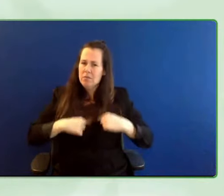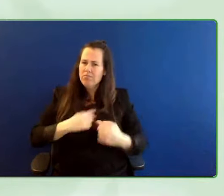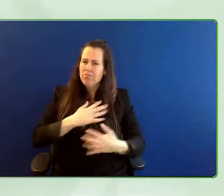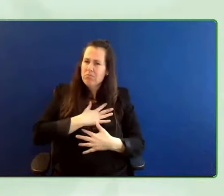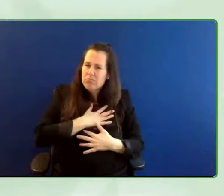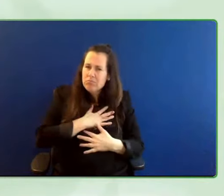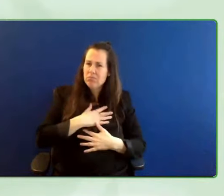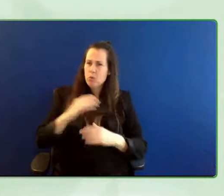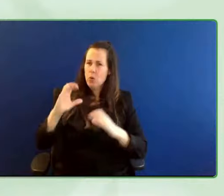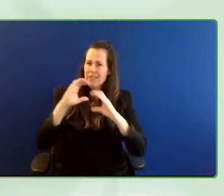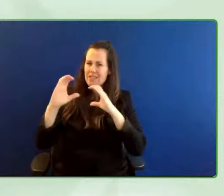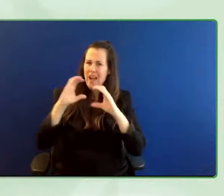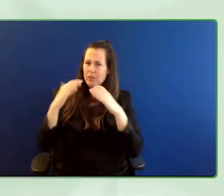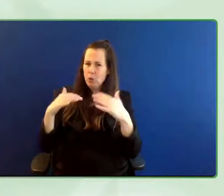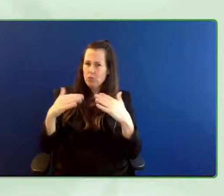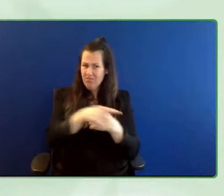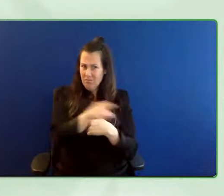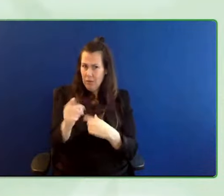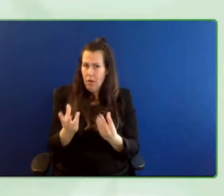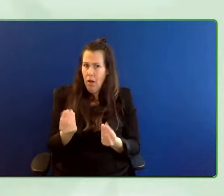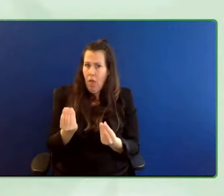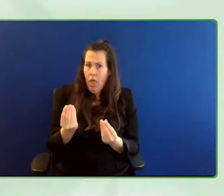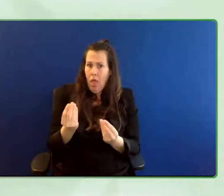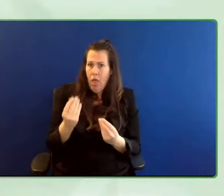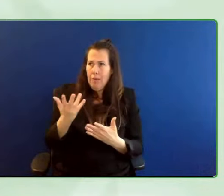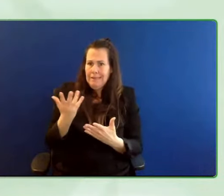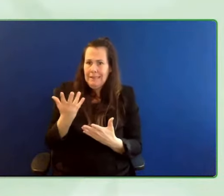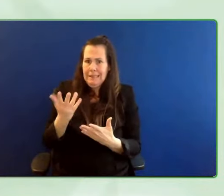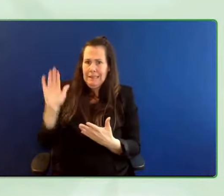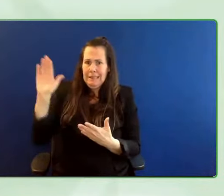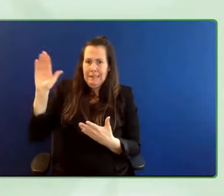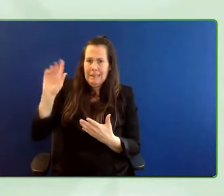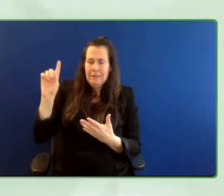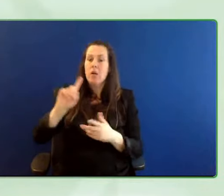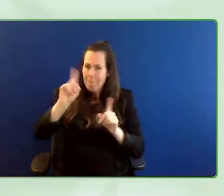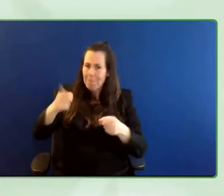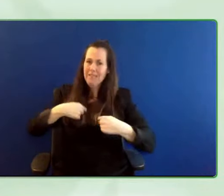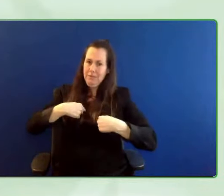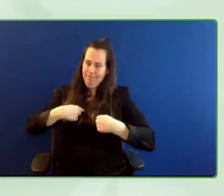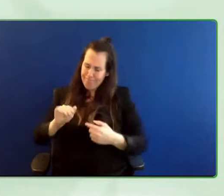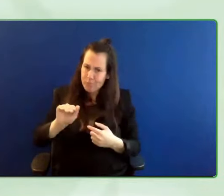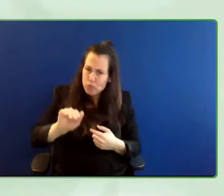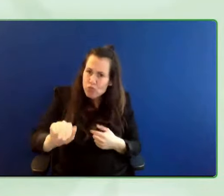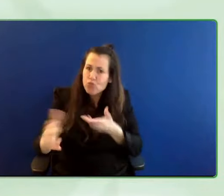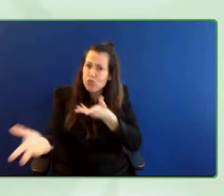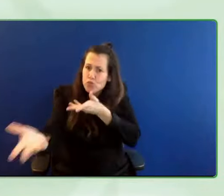Our leadership themselves will share stories about their roles as caregivers in their lives,